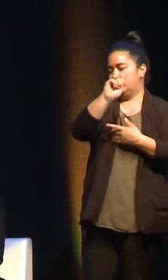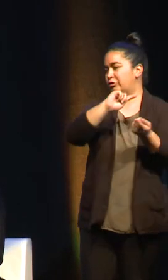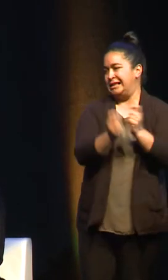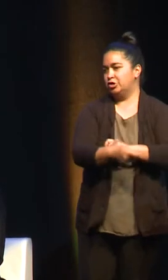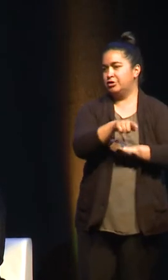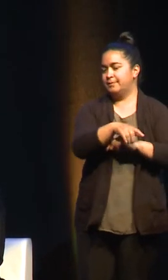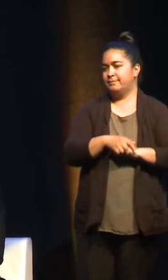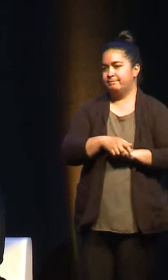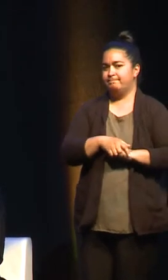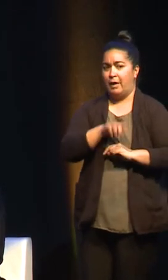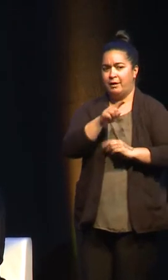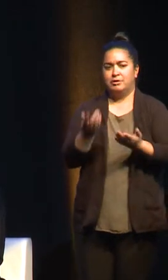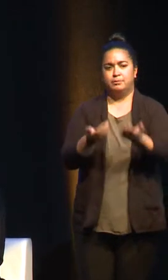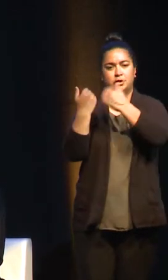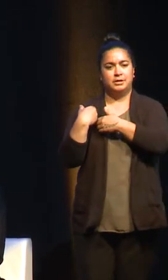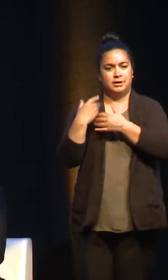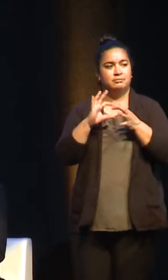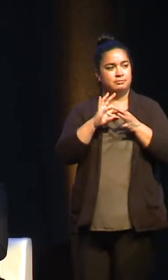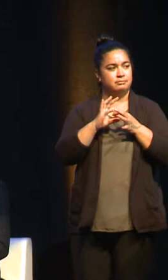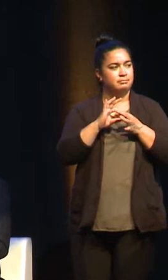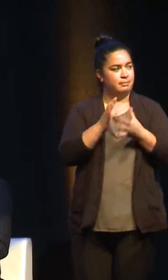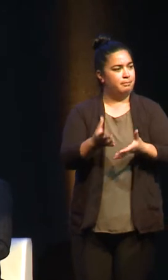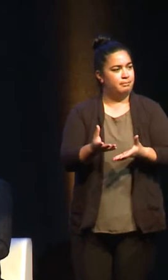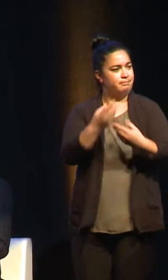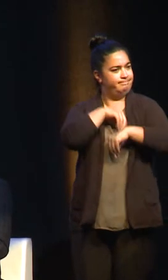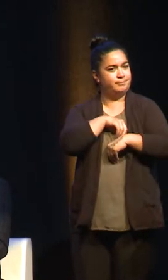That belongs to all of us, and I said this in my comments when we launched the bill the